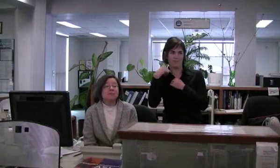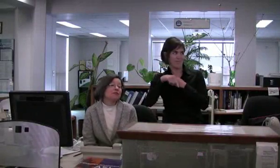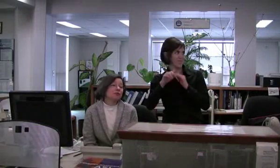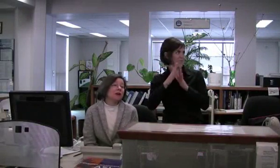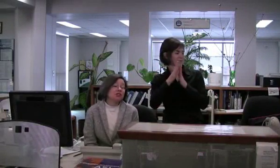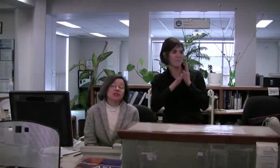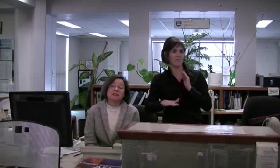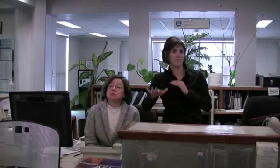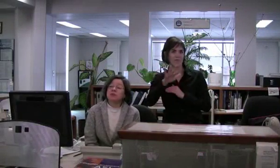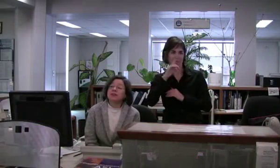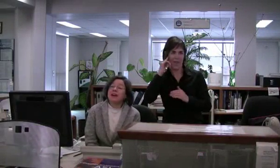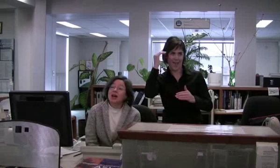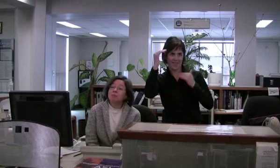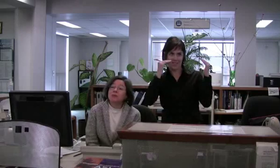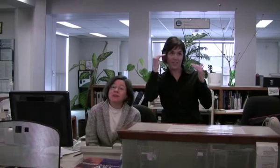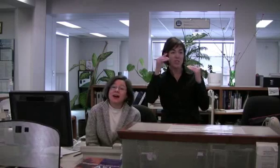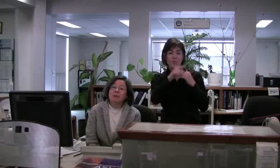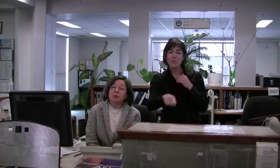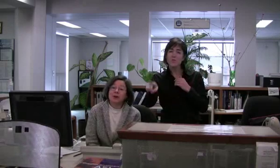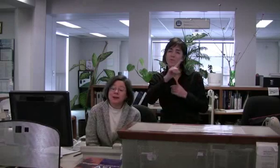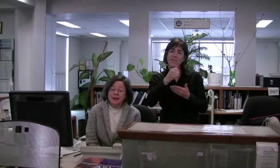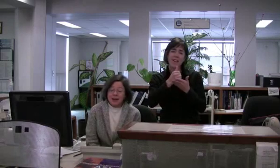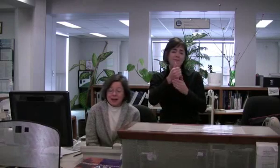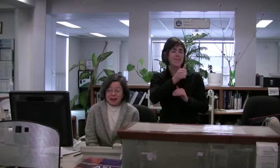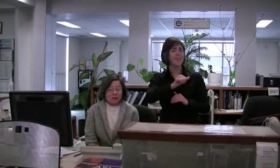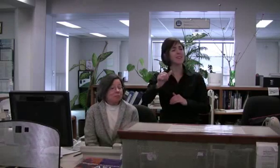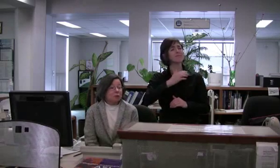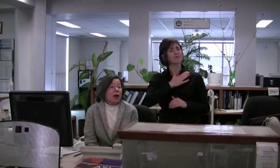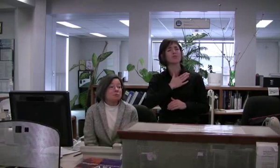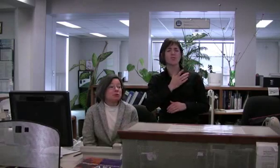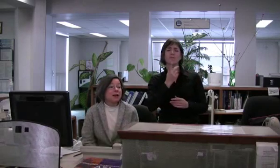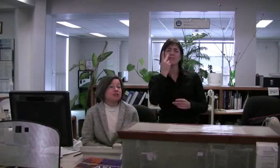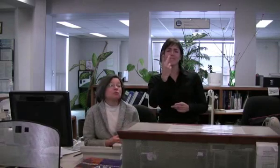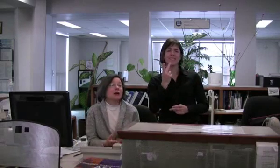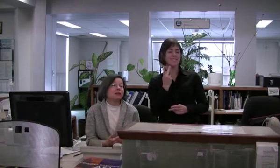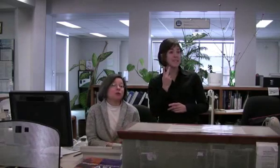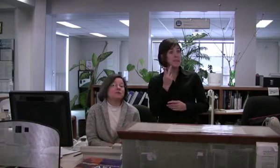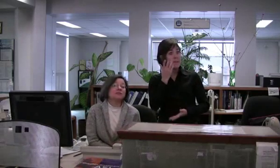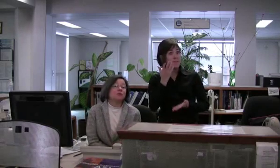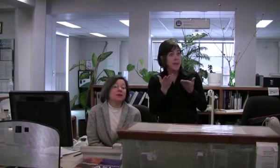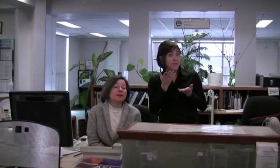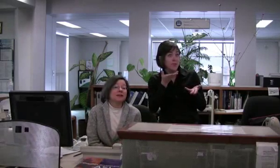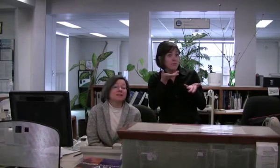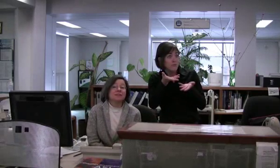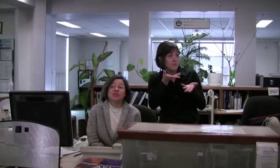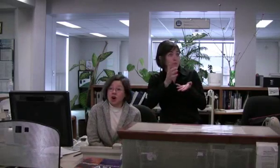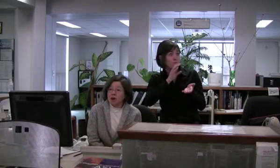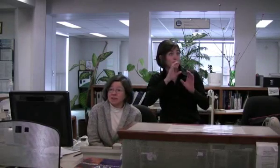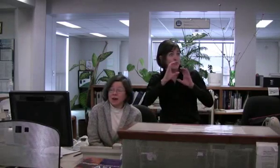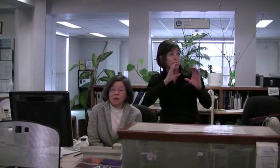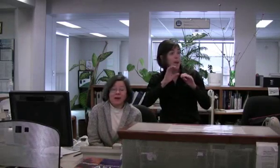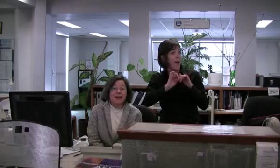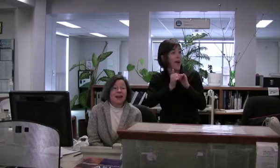You can always come to the information desk when you need help.